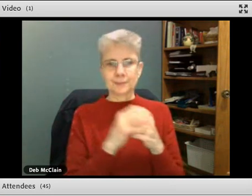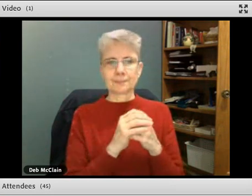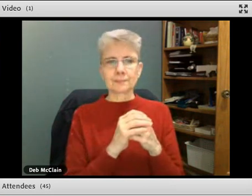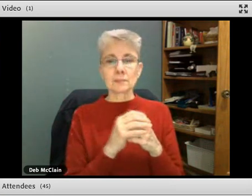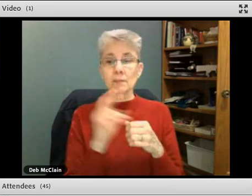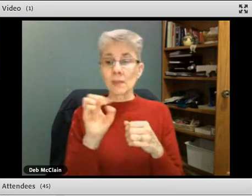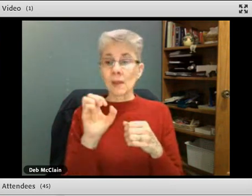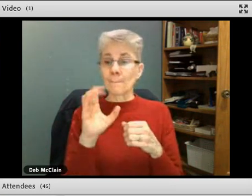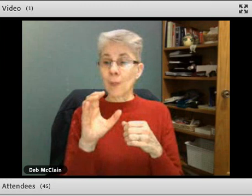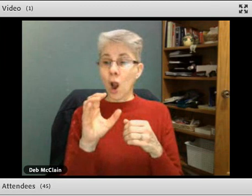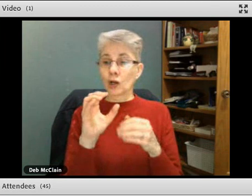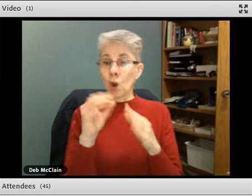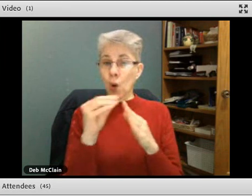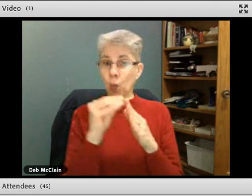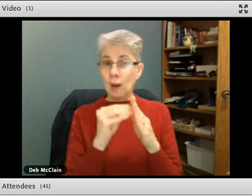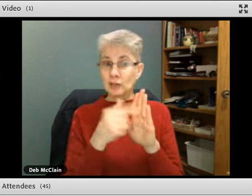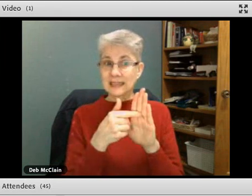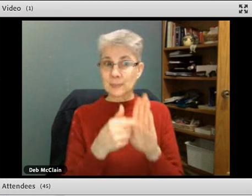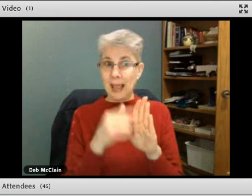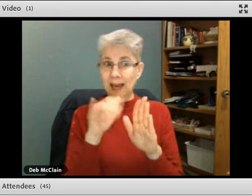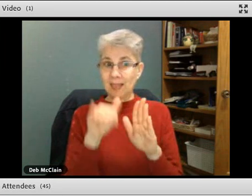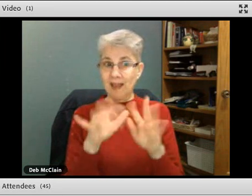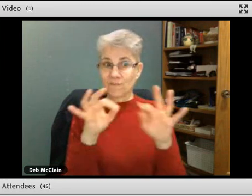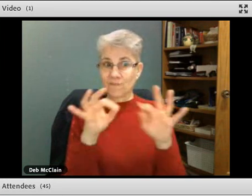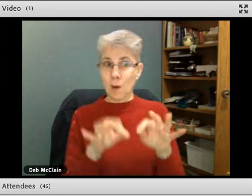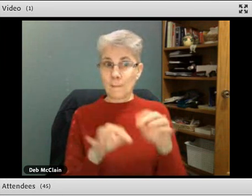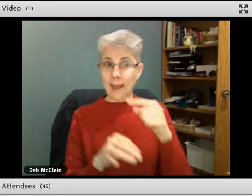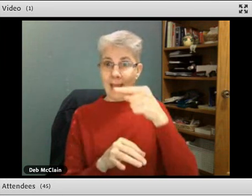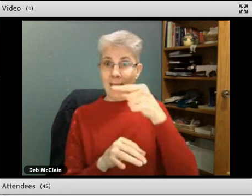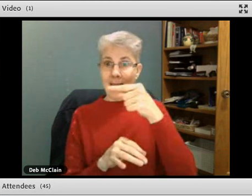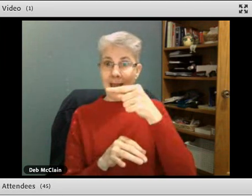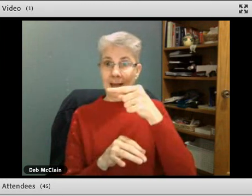it's in the 000 field, but it's actually just